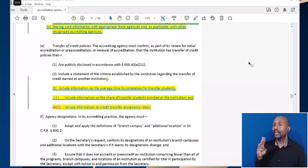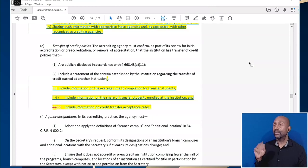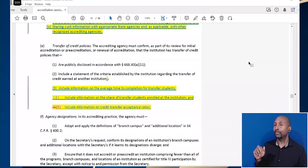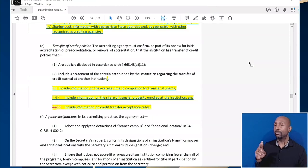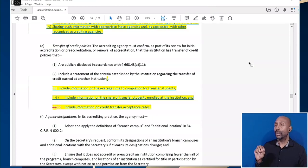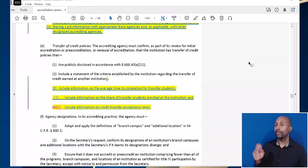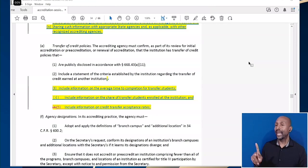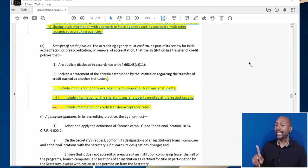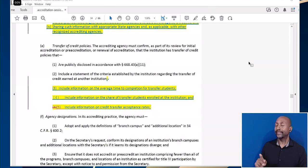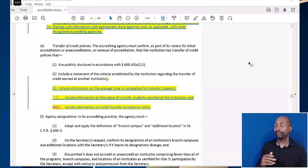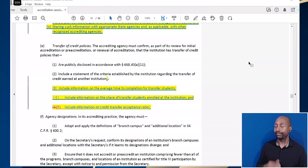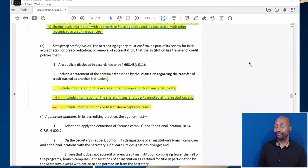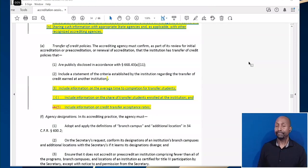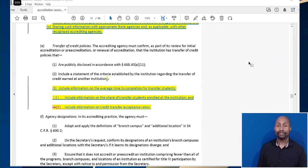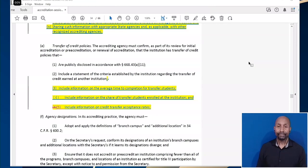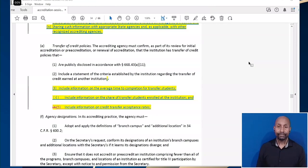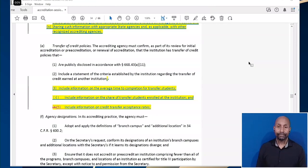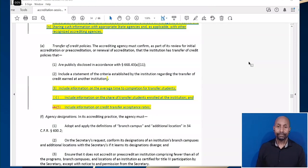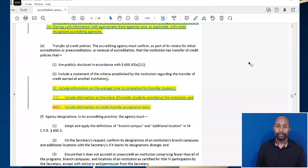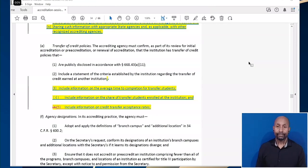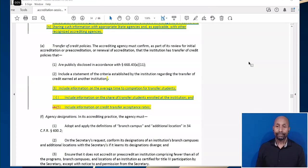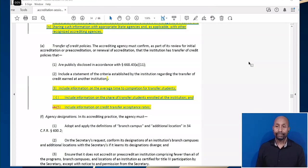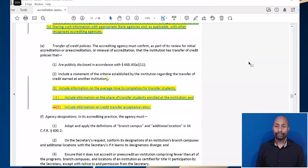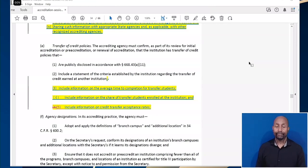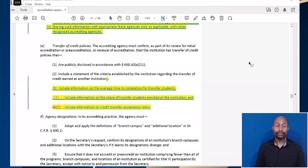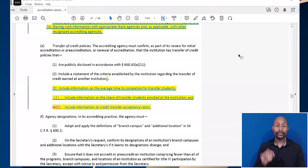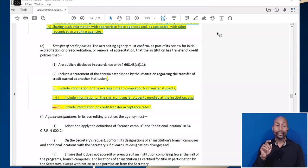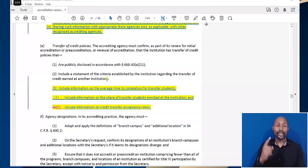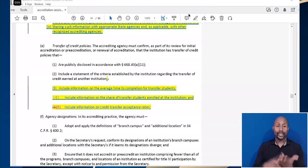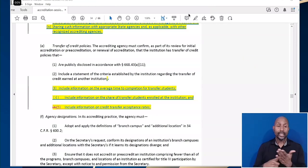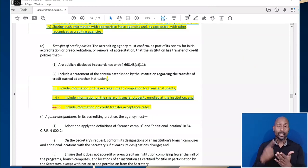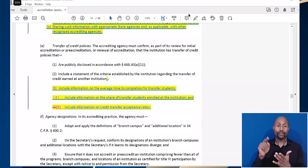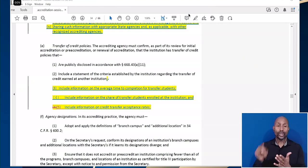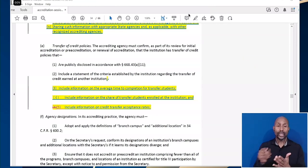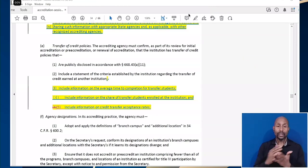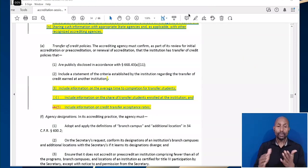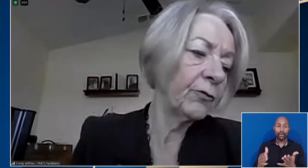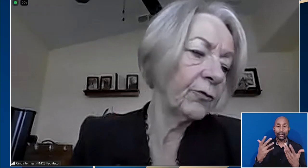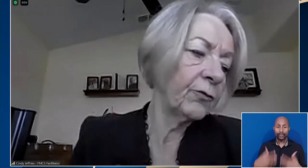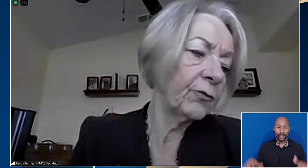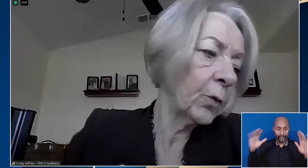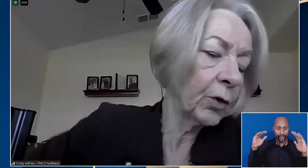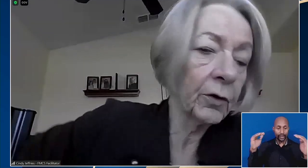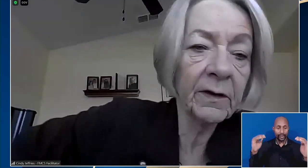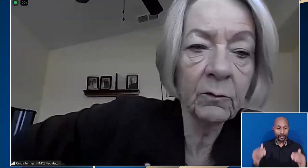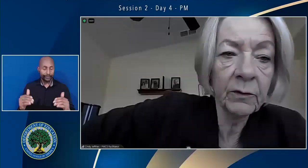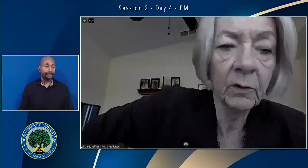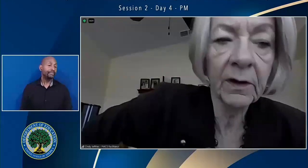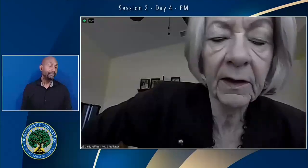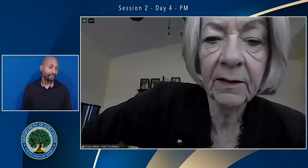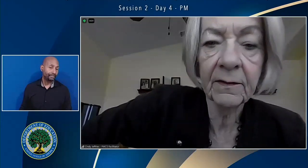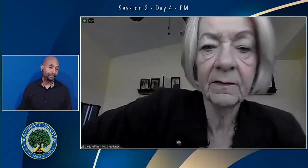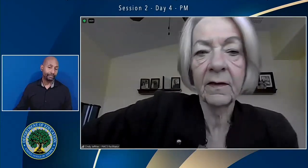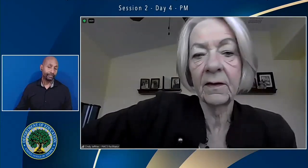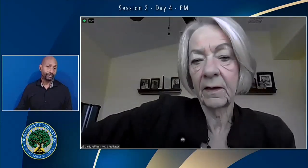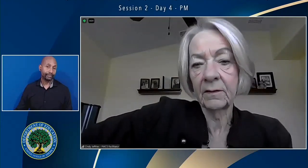Alright. So that concludes discussion on 602.24. Can we go ahead and take a